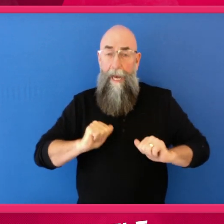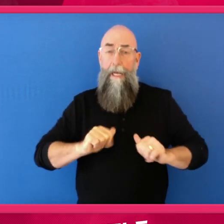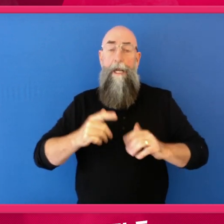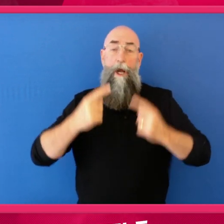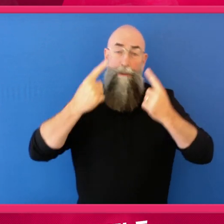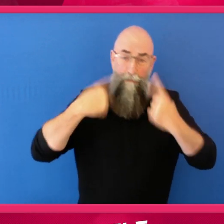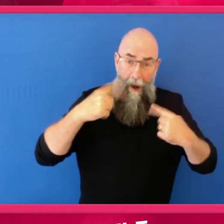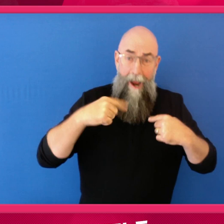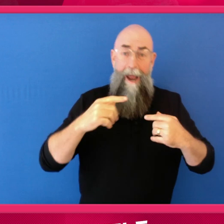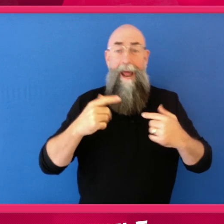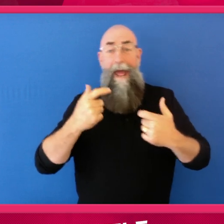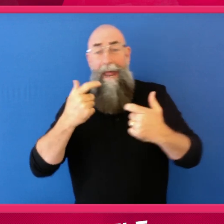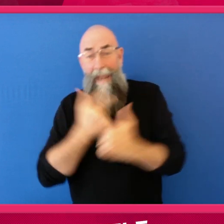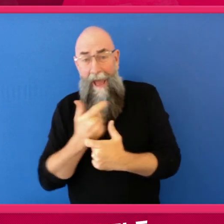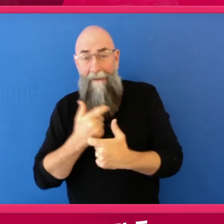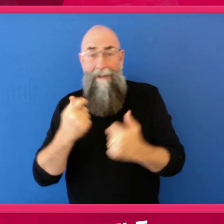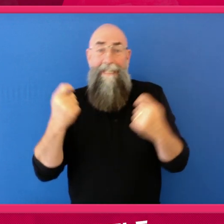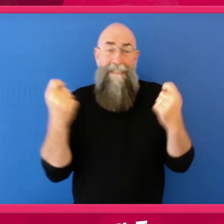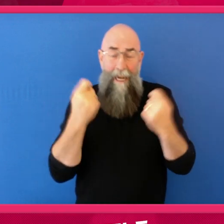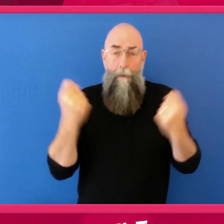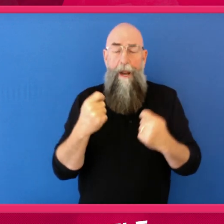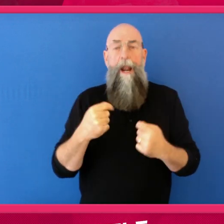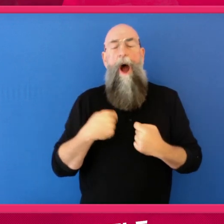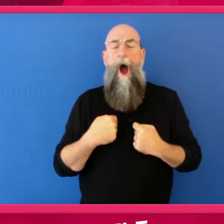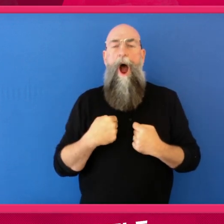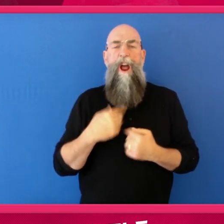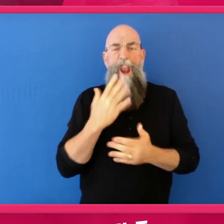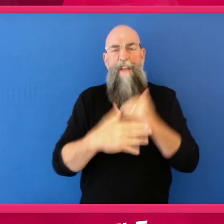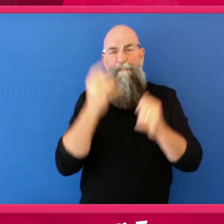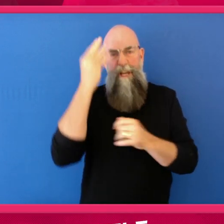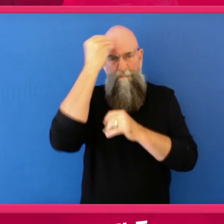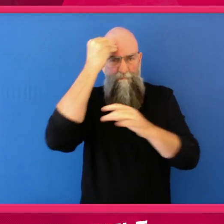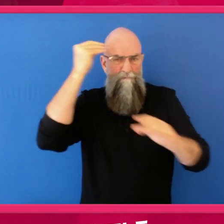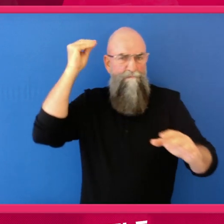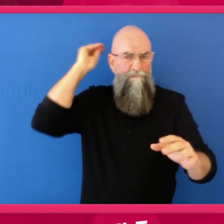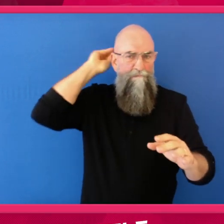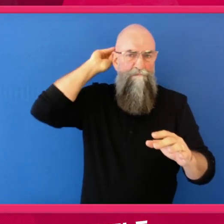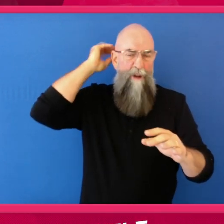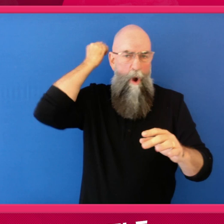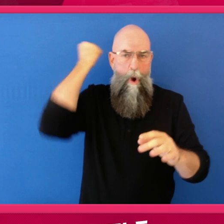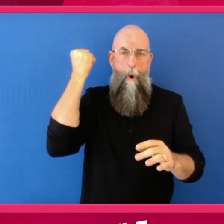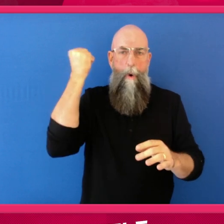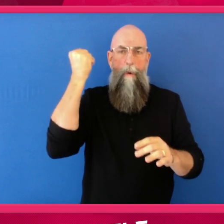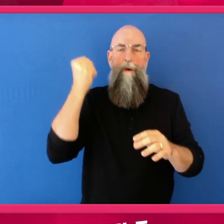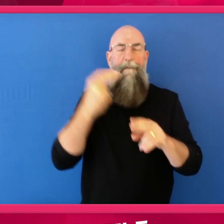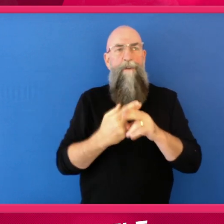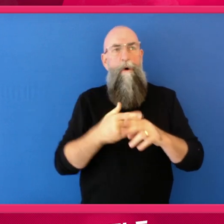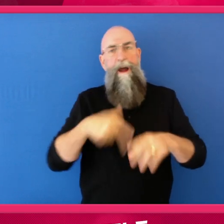within them, I think that's the thing that I'll be taking away as my favorite memory from everything in the Paralympics even long after I retire.